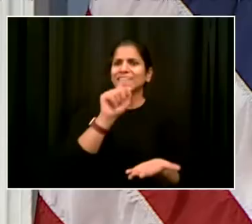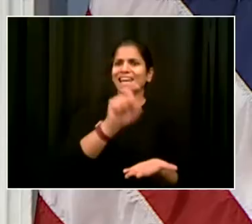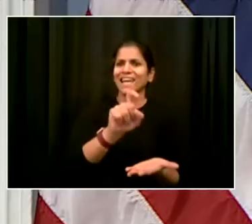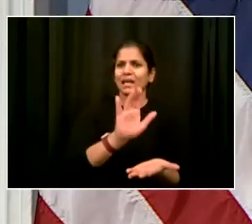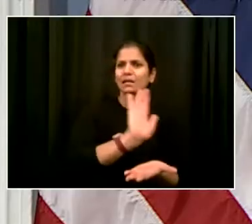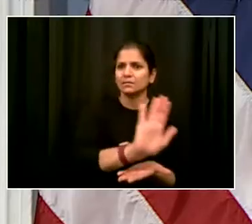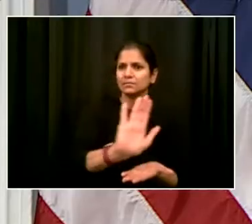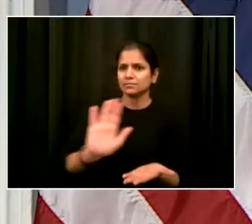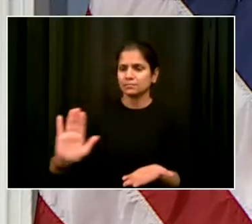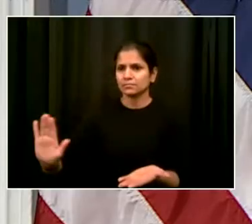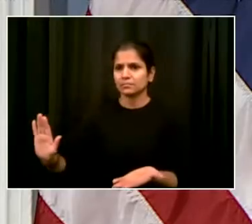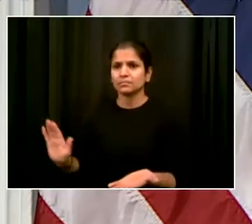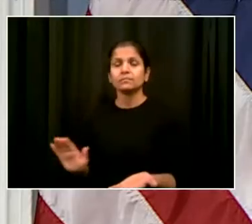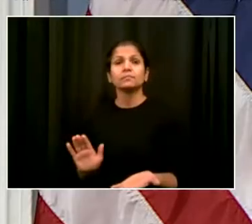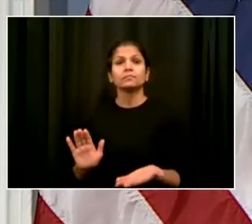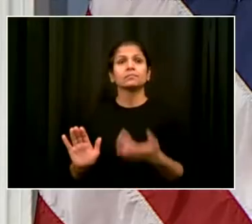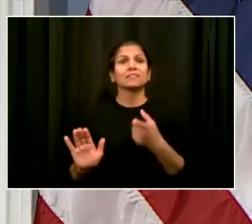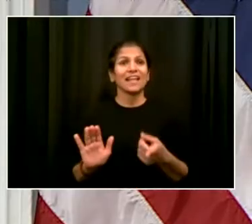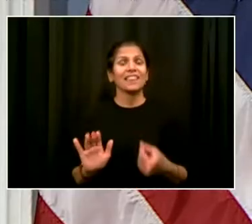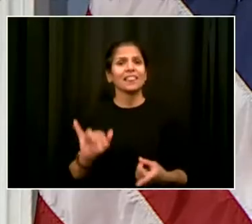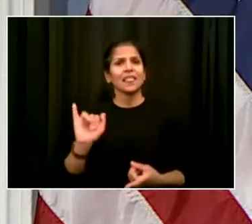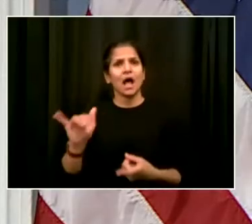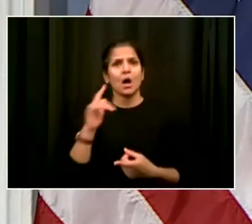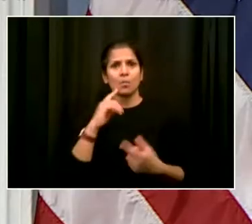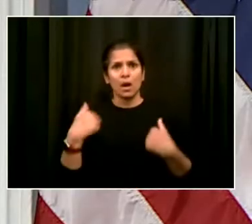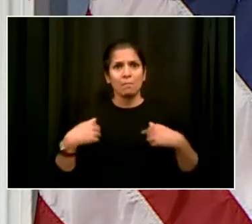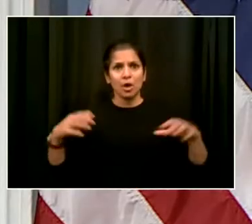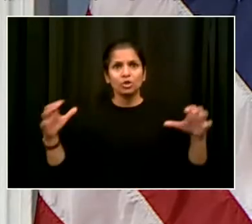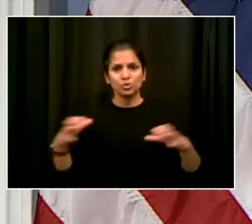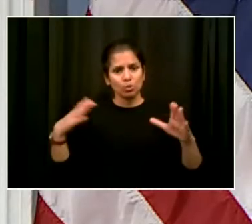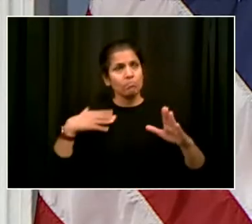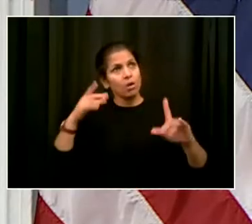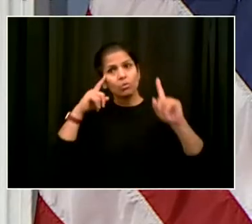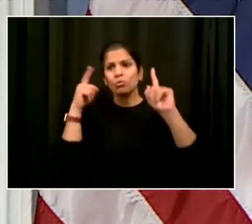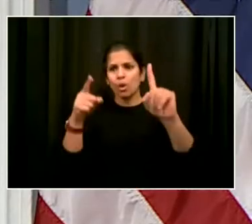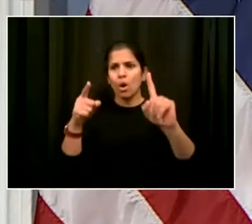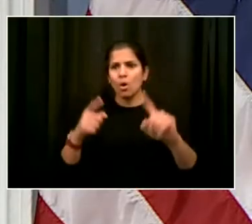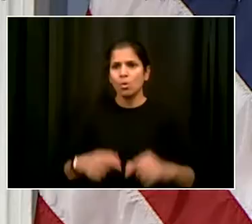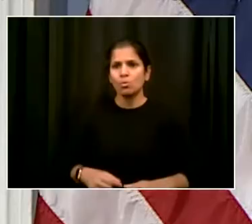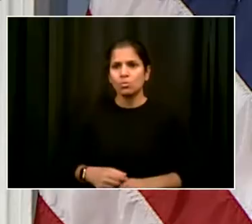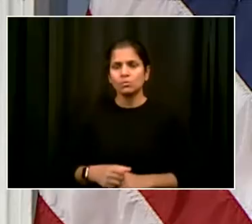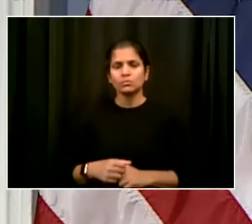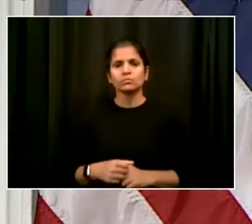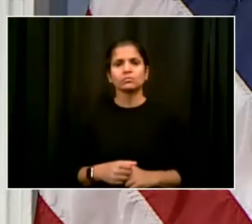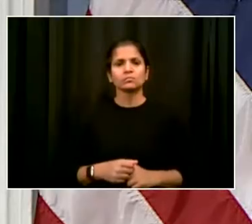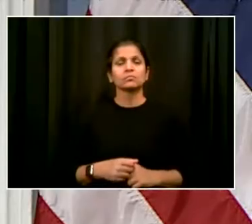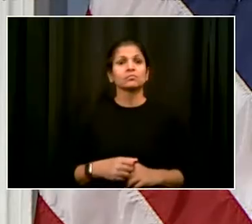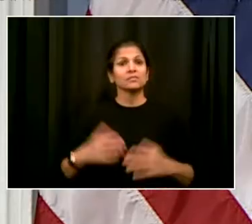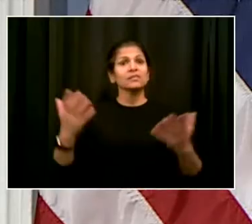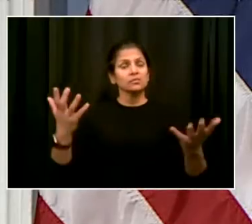AND THE PLAN THAT WE HAVE TO HELP THEM ACHIEVE A MASTERY OF EXPLICIT SKILLS. THAT'S IT WE ARE